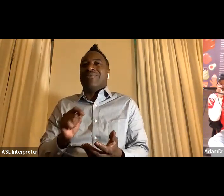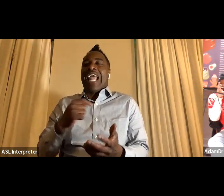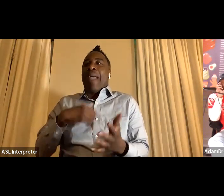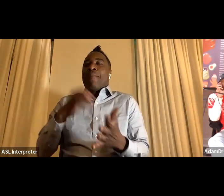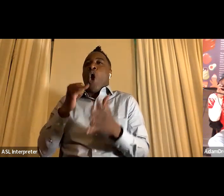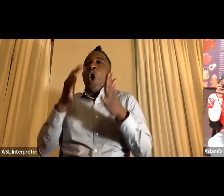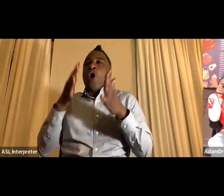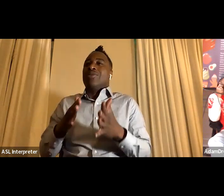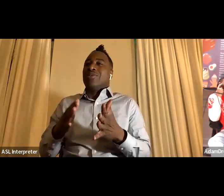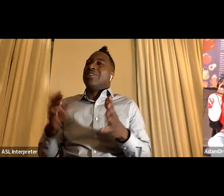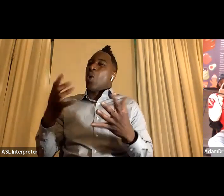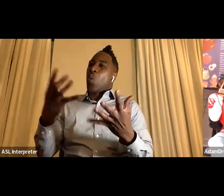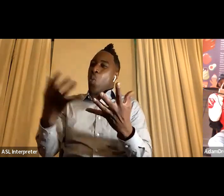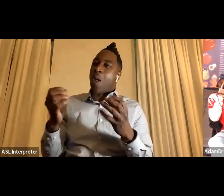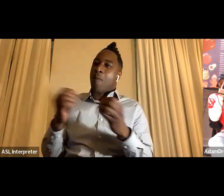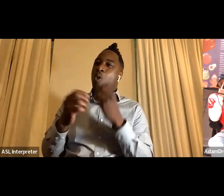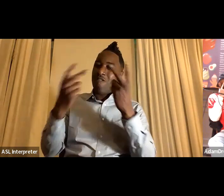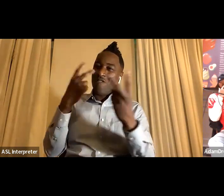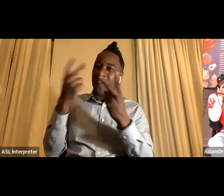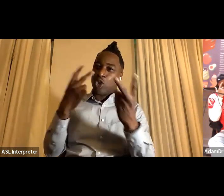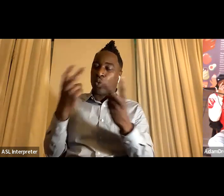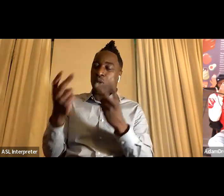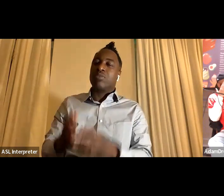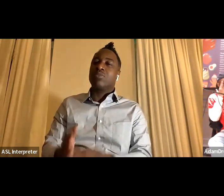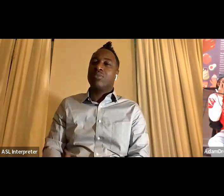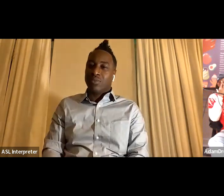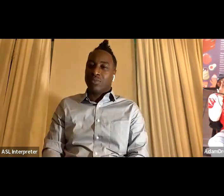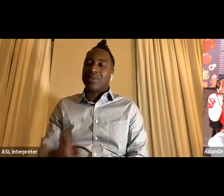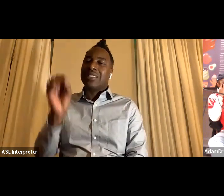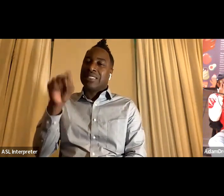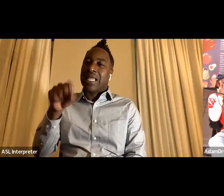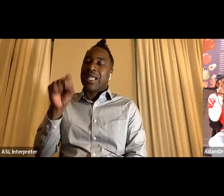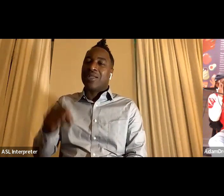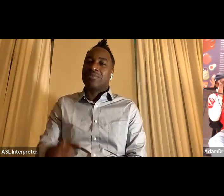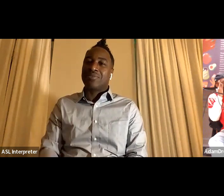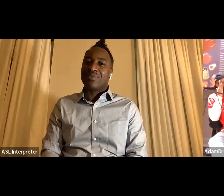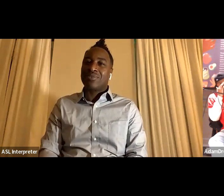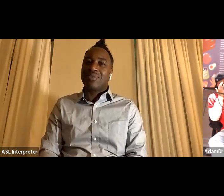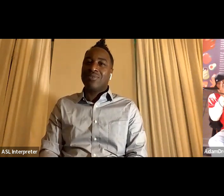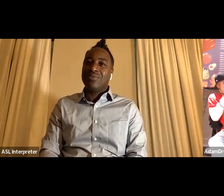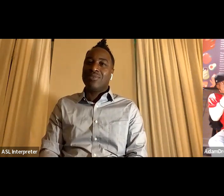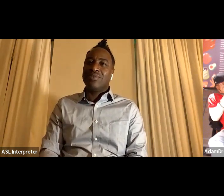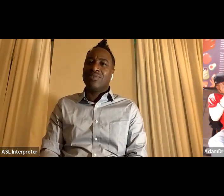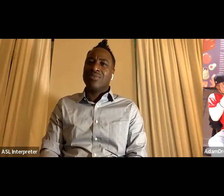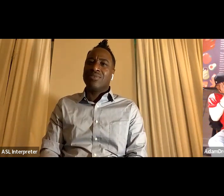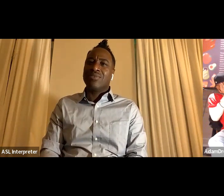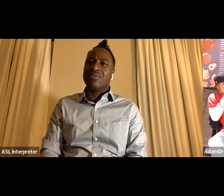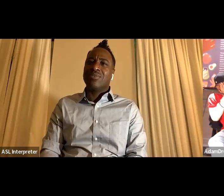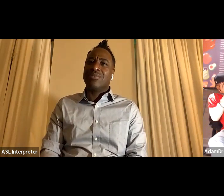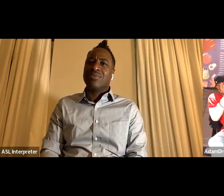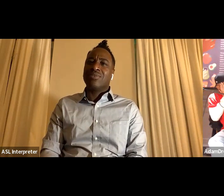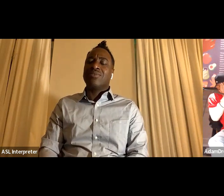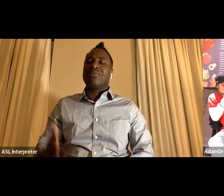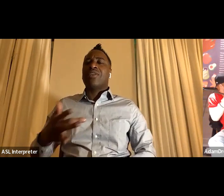Yeah. Yeah. Yeah. Like that. Literally, I feel like a lot of times even like there are certain